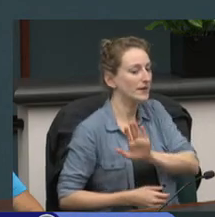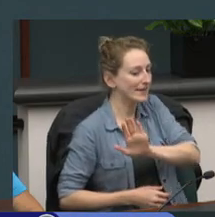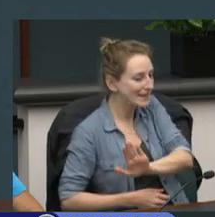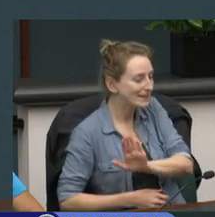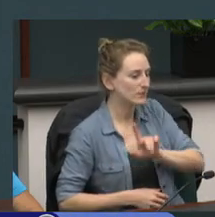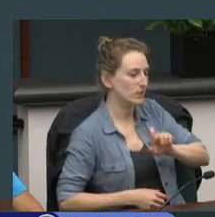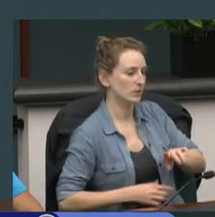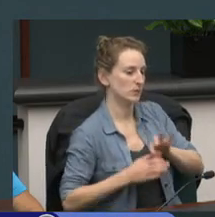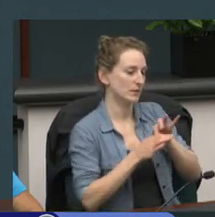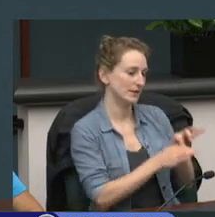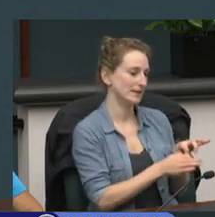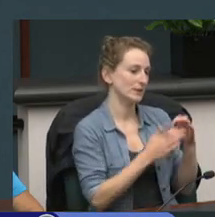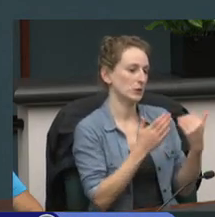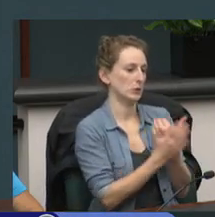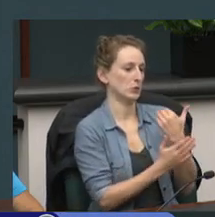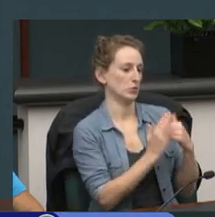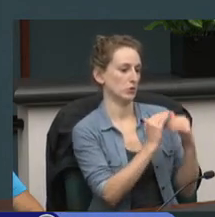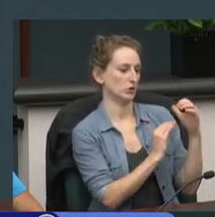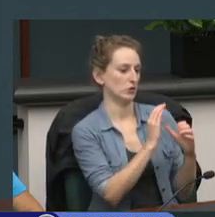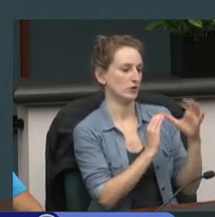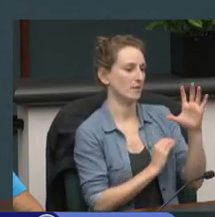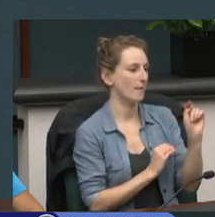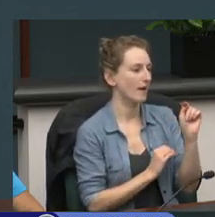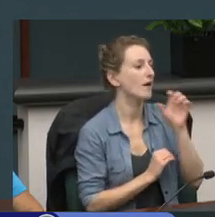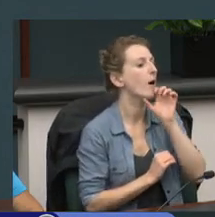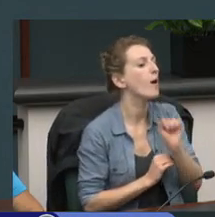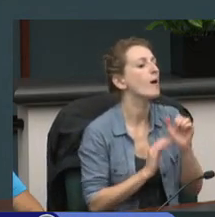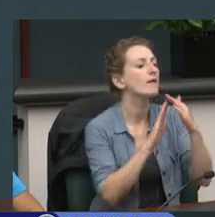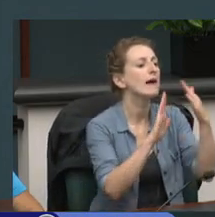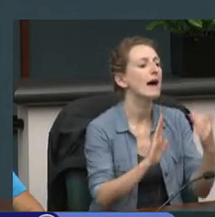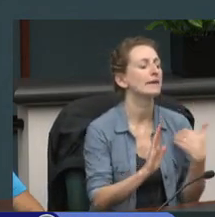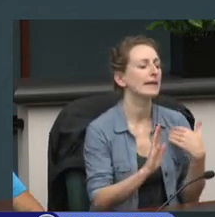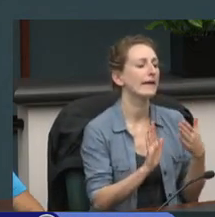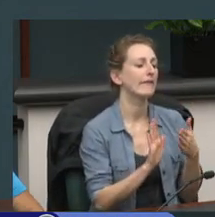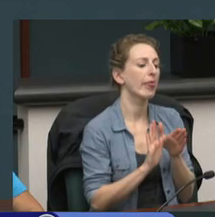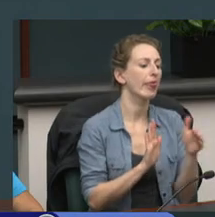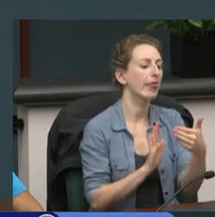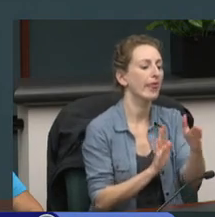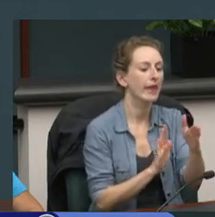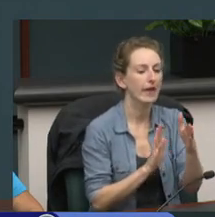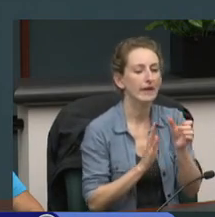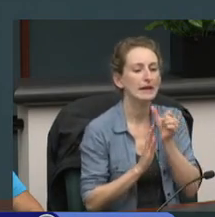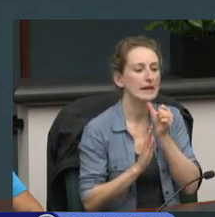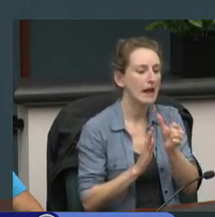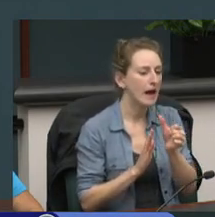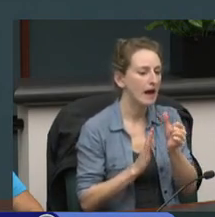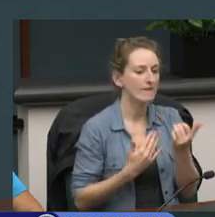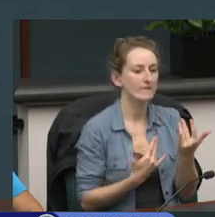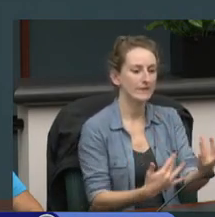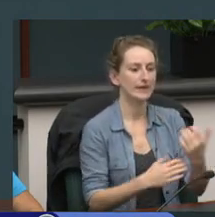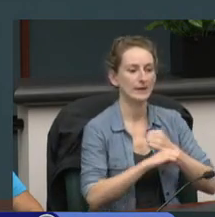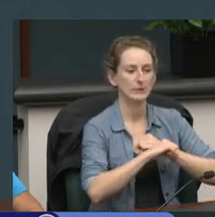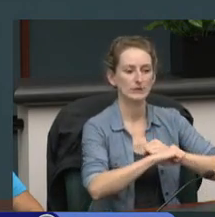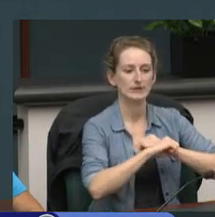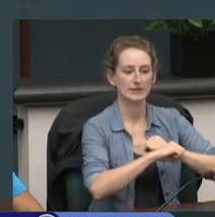condo eyes a little old house that had a zigzagging non flame-resistant division